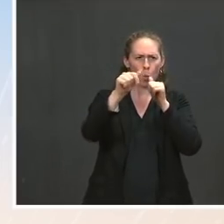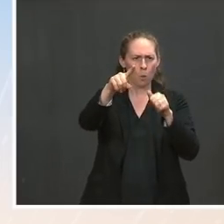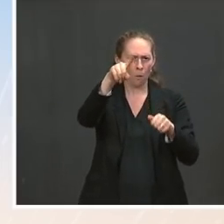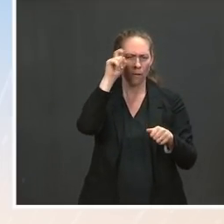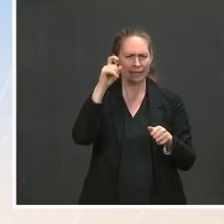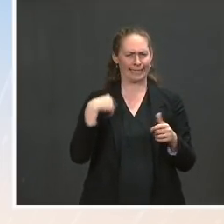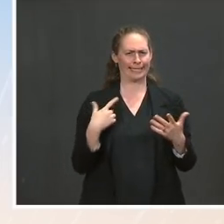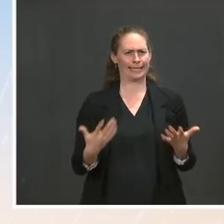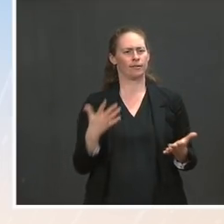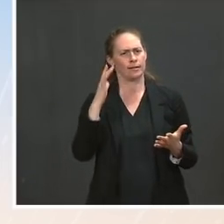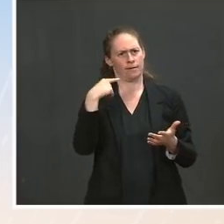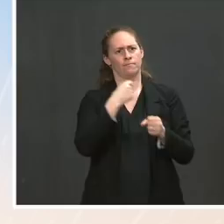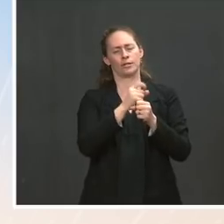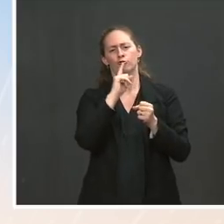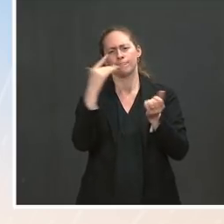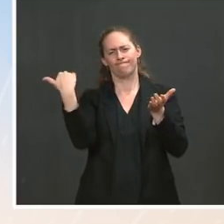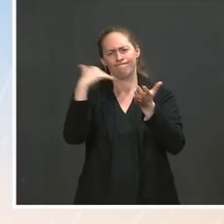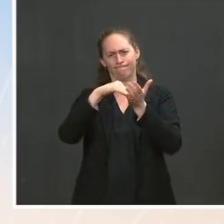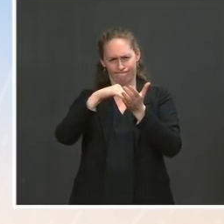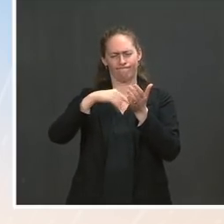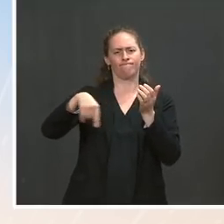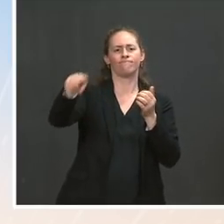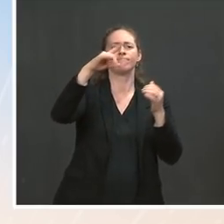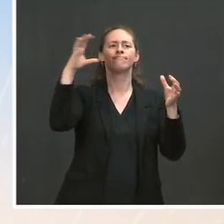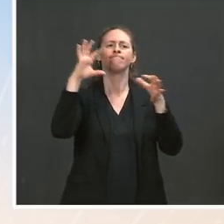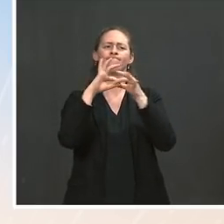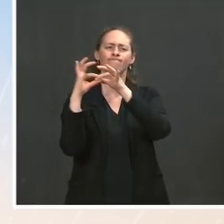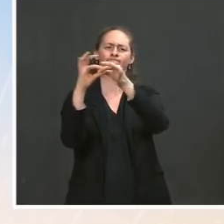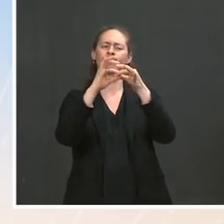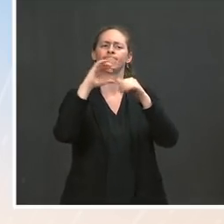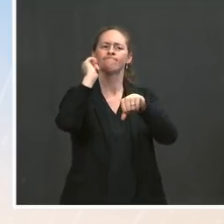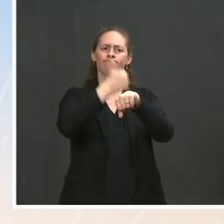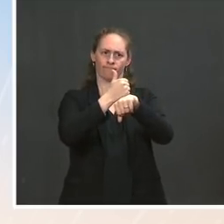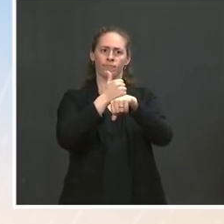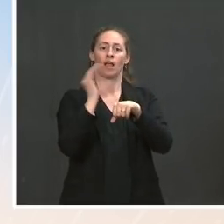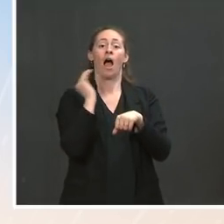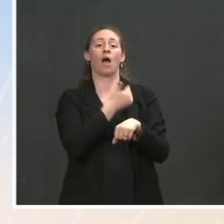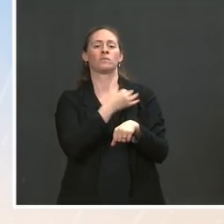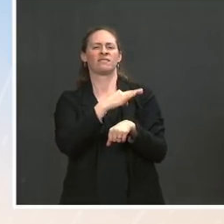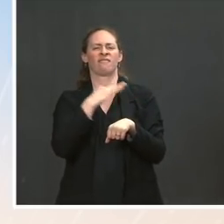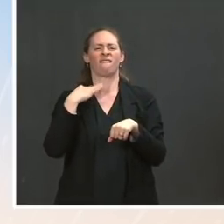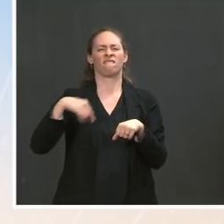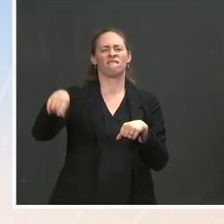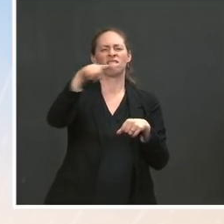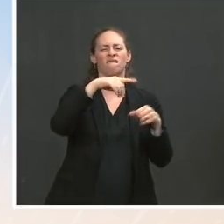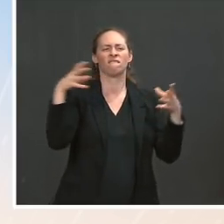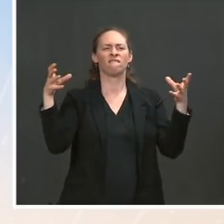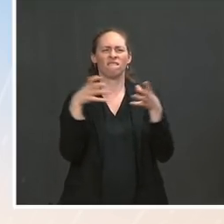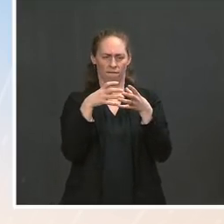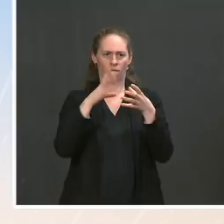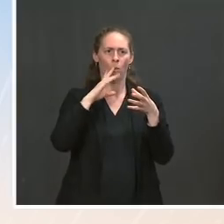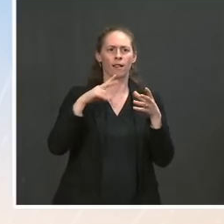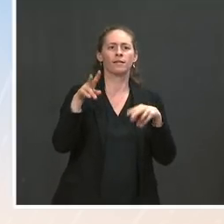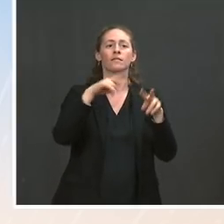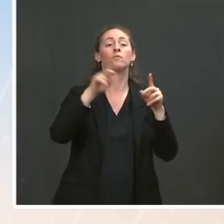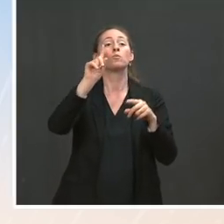Through staffing of our team on the ground in Beijing. So we'll see what the report says.